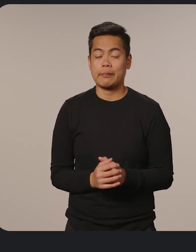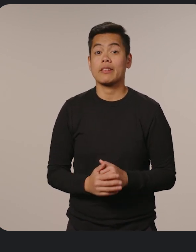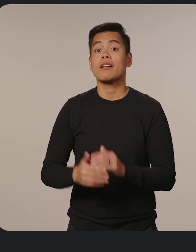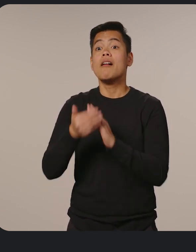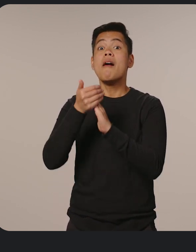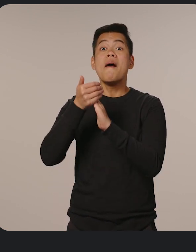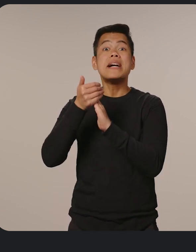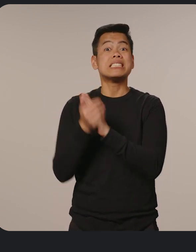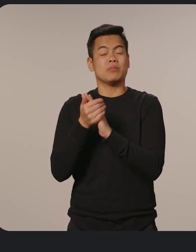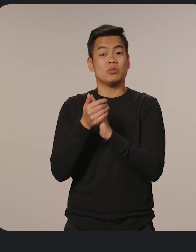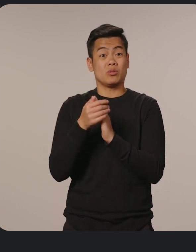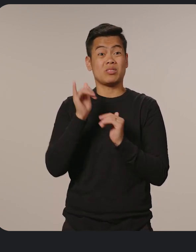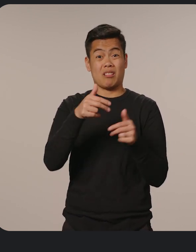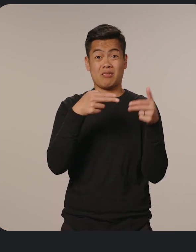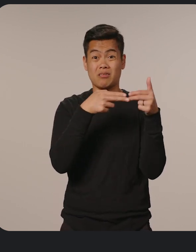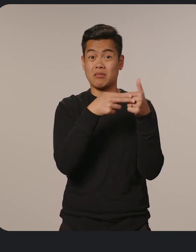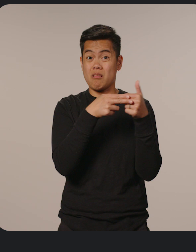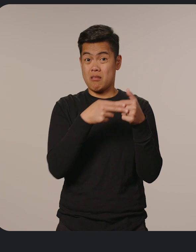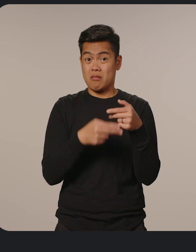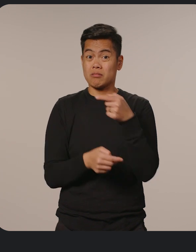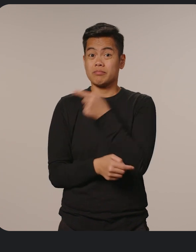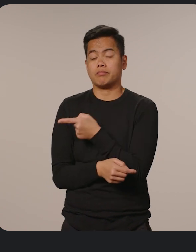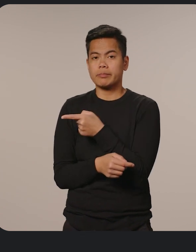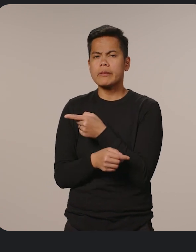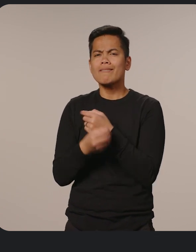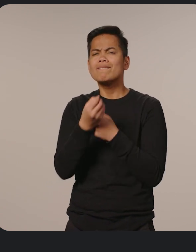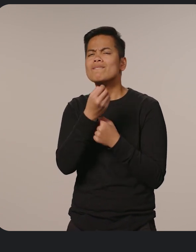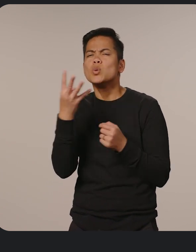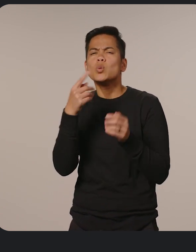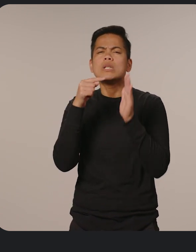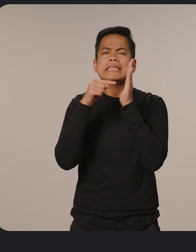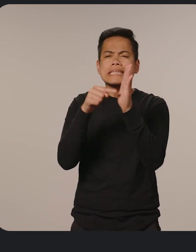are just a few examples to showcase creative possibilities.